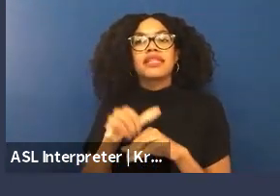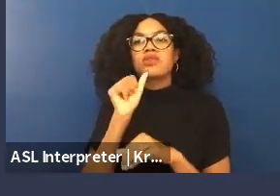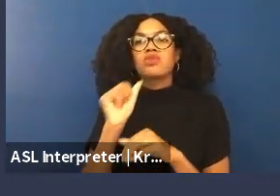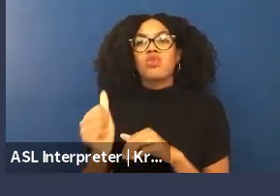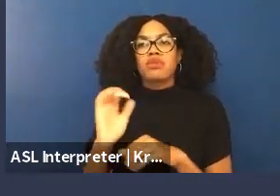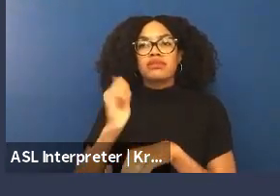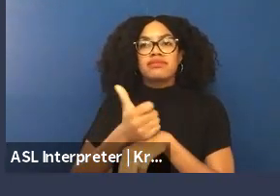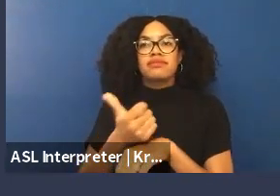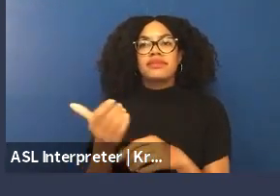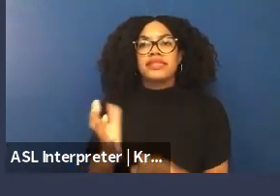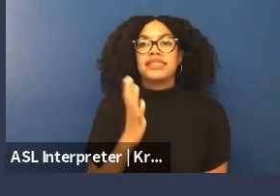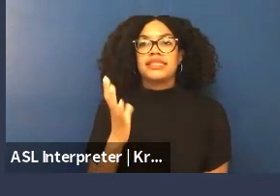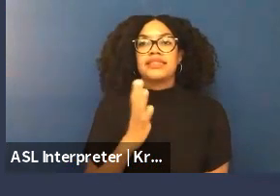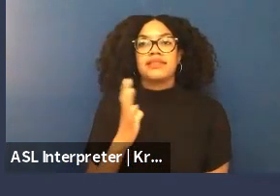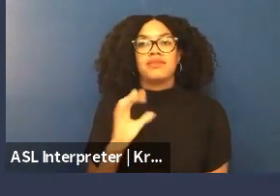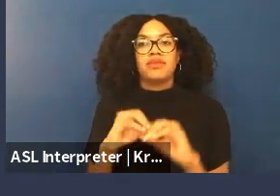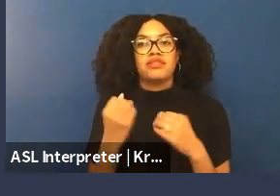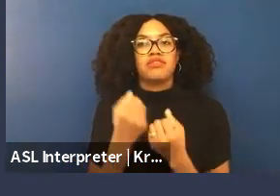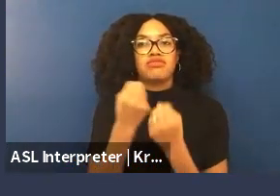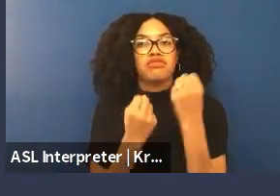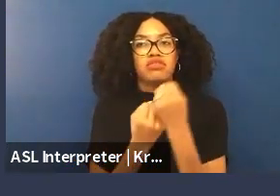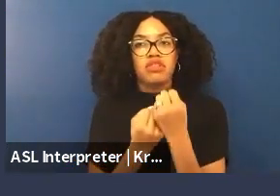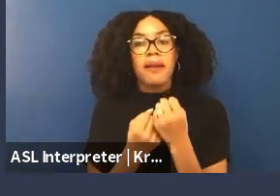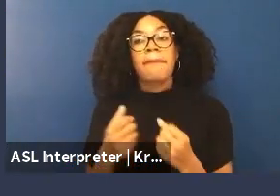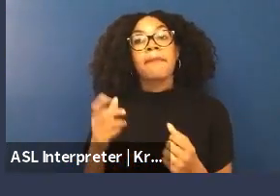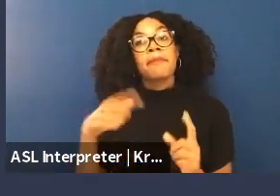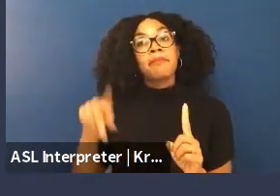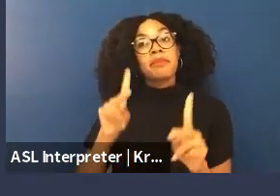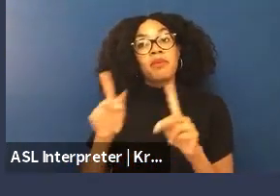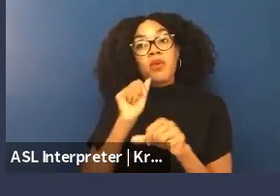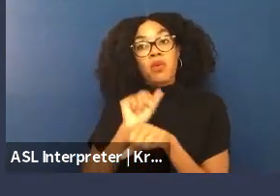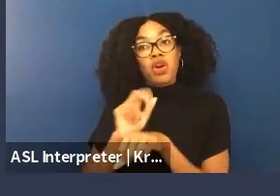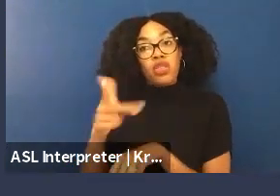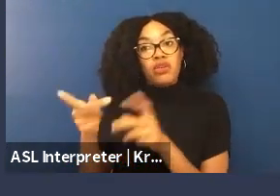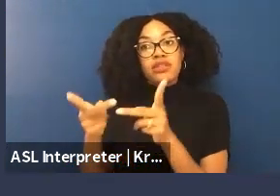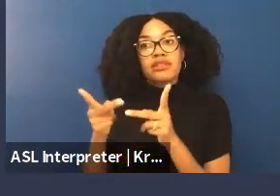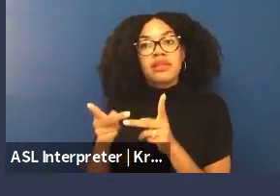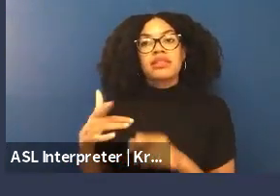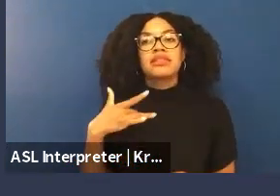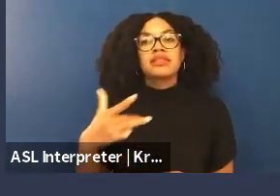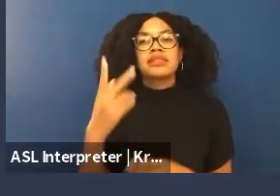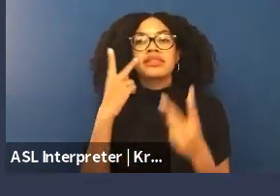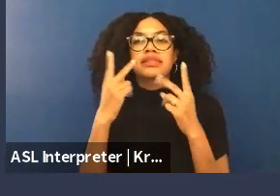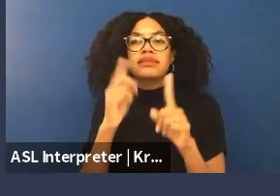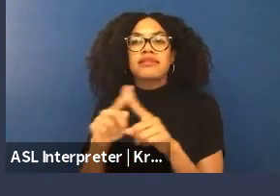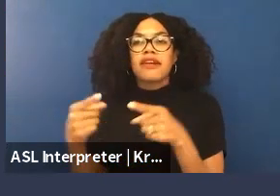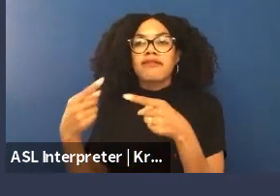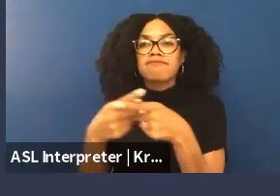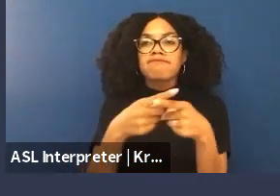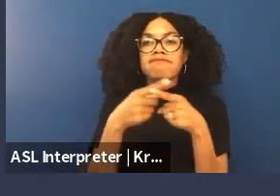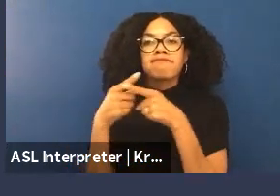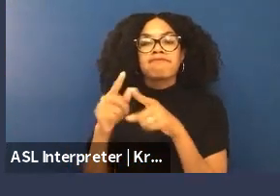work in them are likely to encounter a series of paradoxes and dilemmas, described in this chapter,